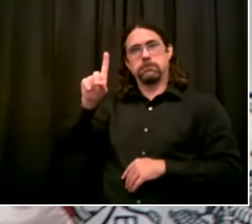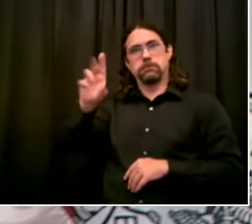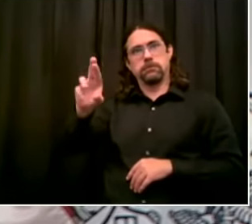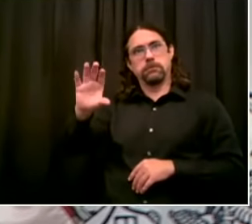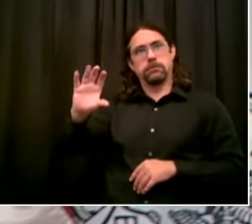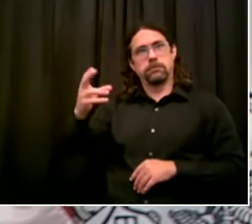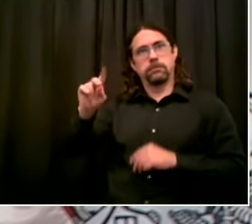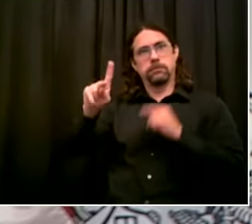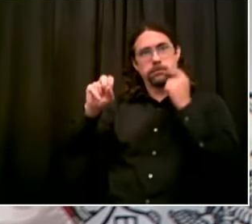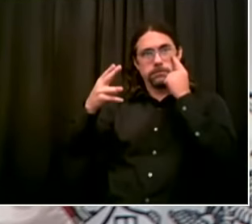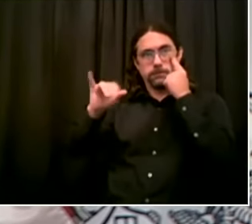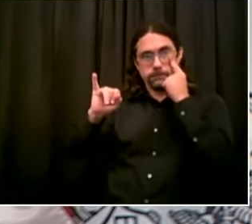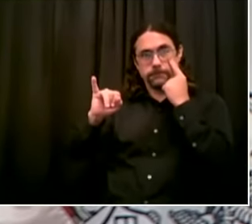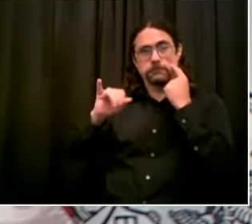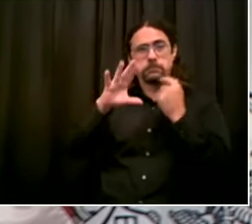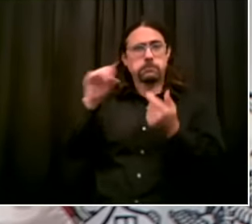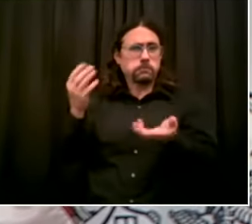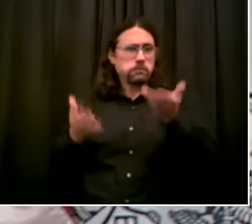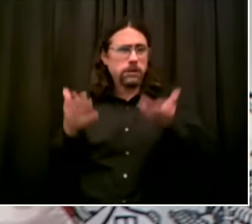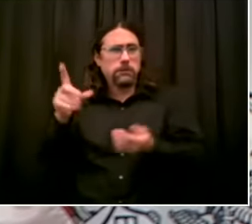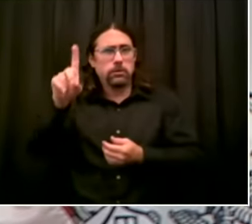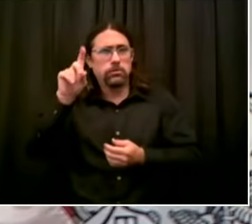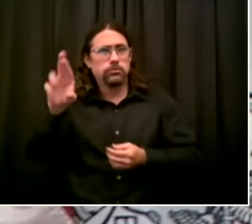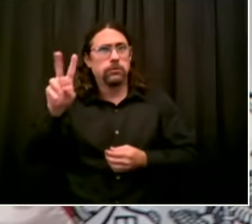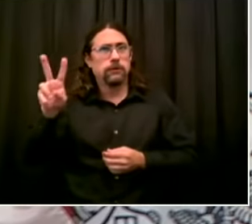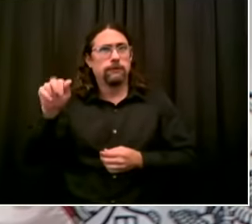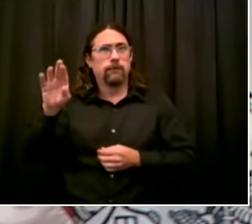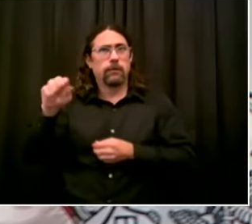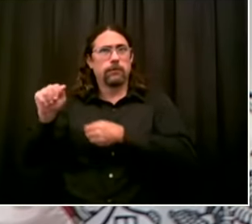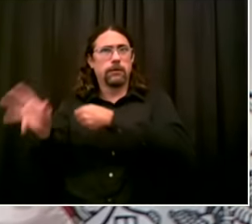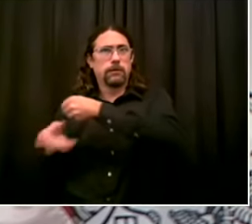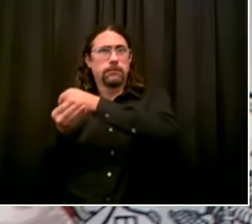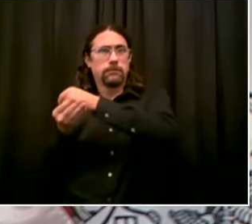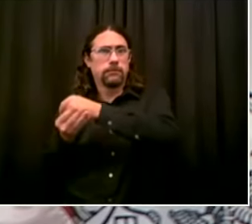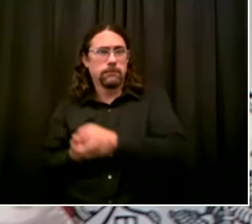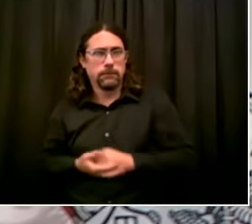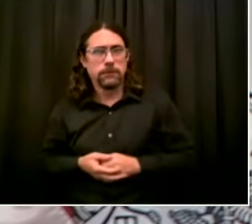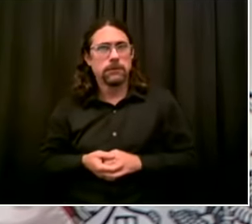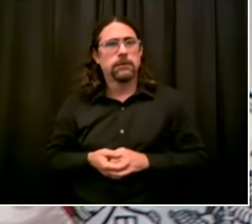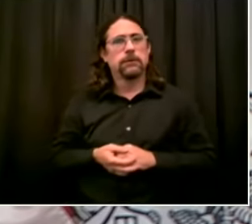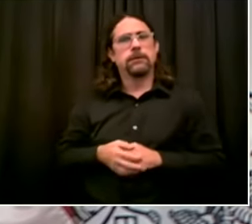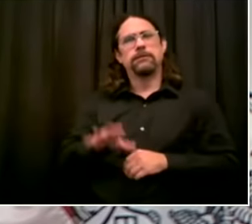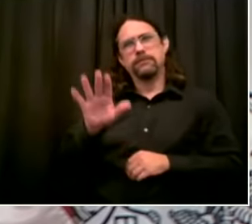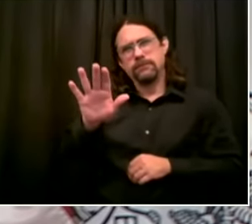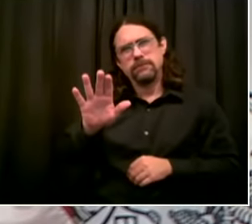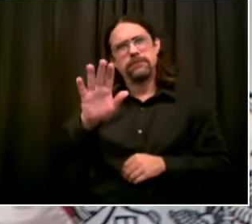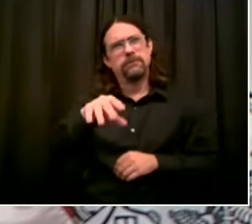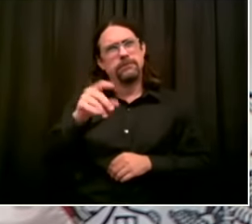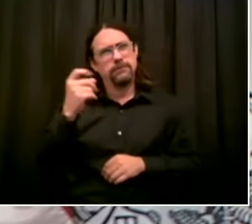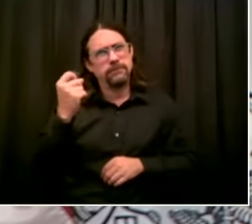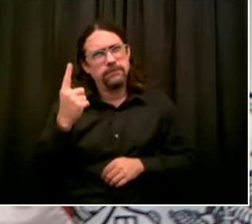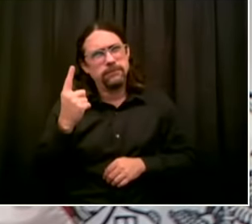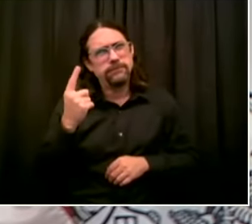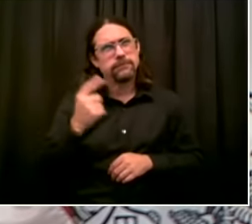VERSUS THE REST OF THE TCIY. WE HAVE TO TAKE THAT INTO ACCOUNT. WE DID NOT